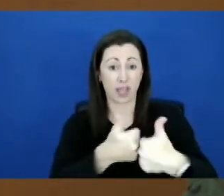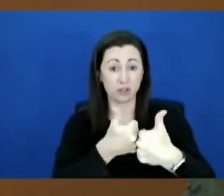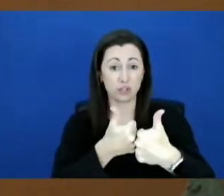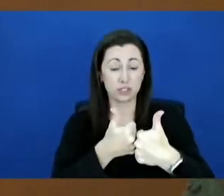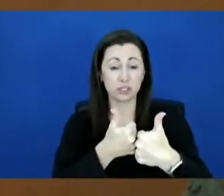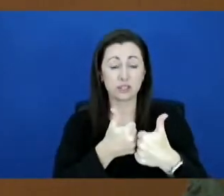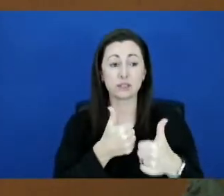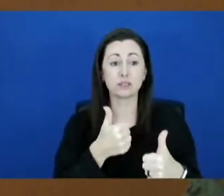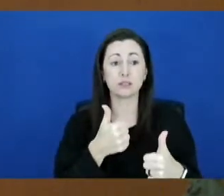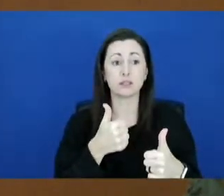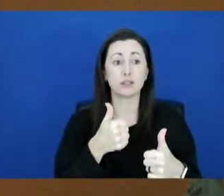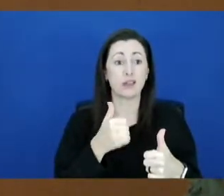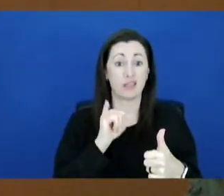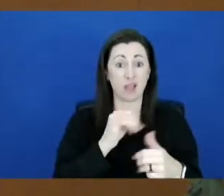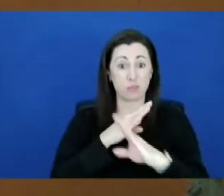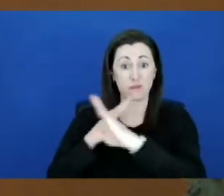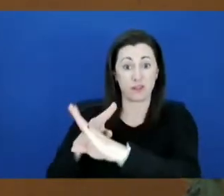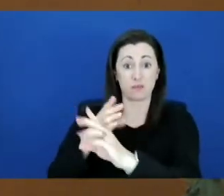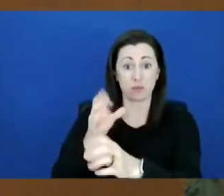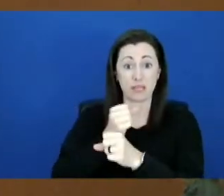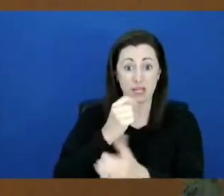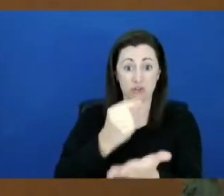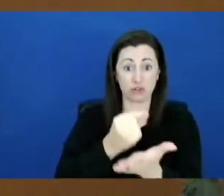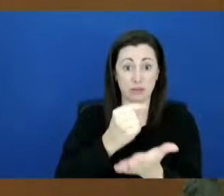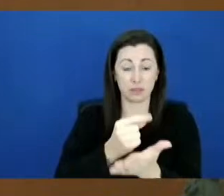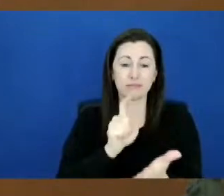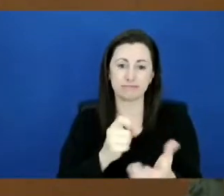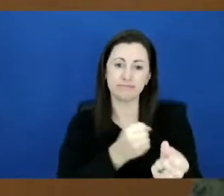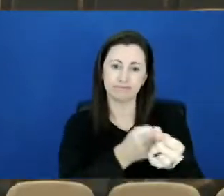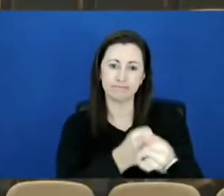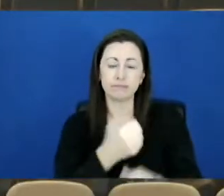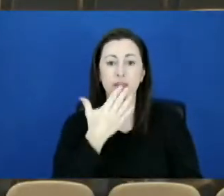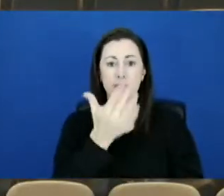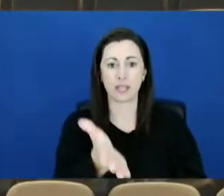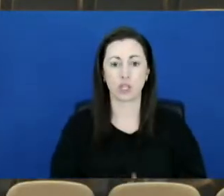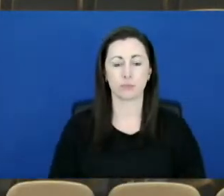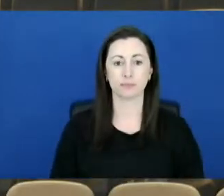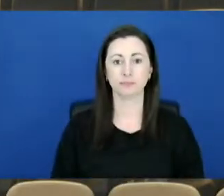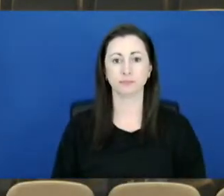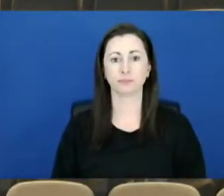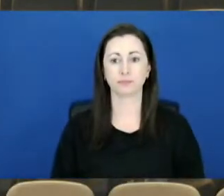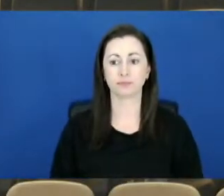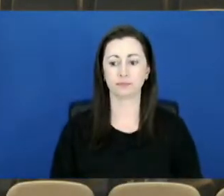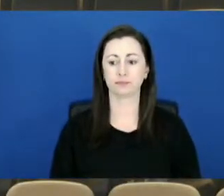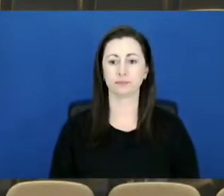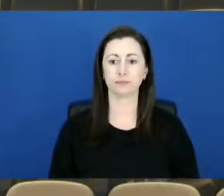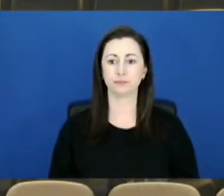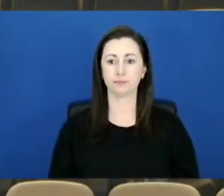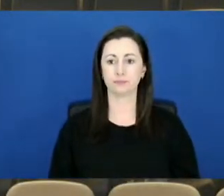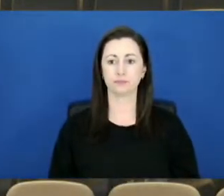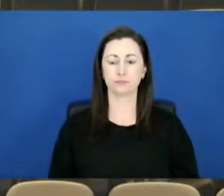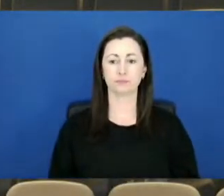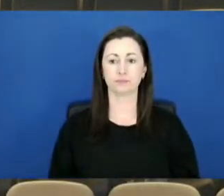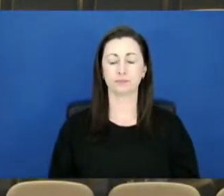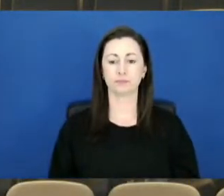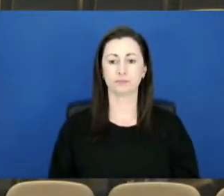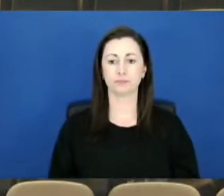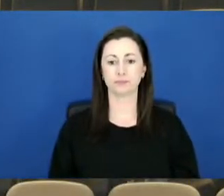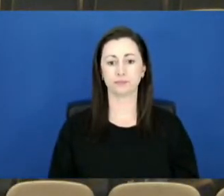PEOPLE WITH REAL-LIFE CHALLENGES TO KEEP THEM FROM, YOU KNOW, THAT ARE KEEPING THEM FROM THE